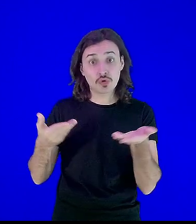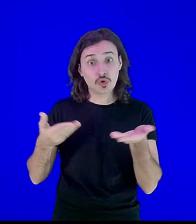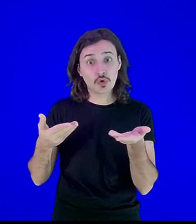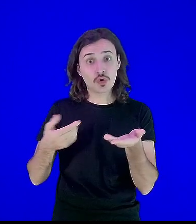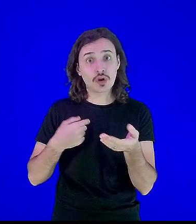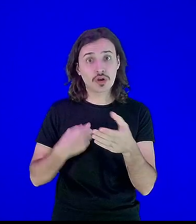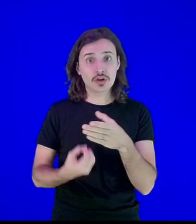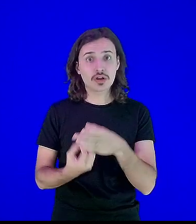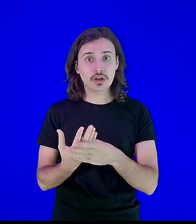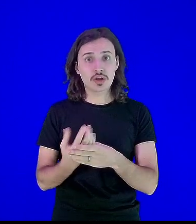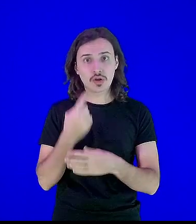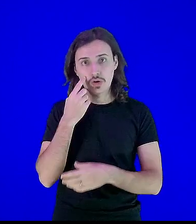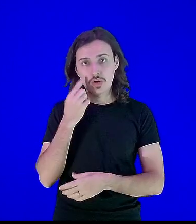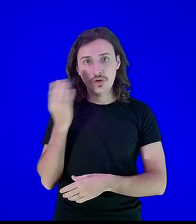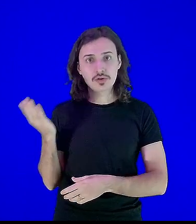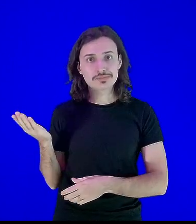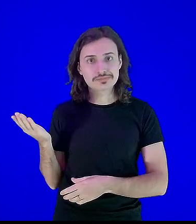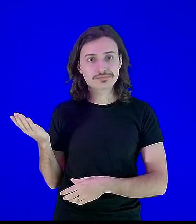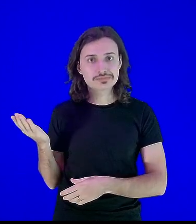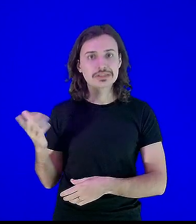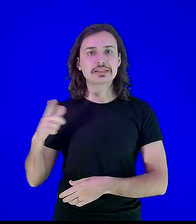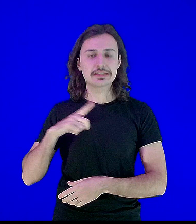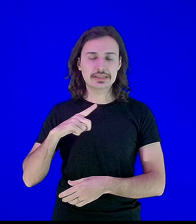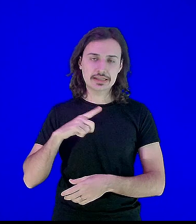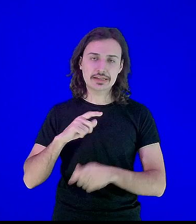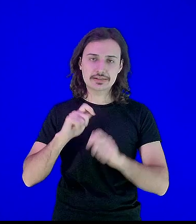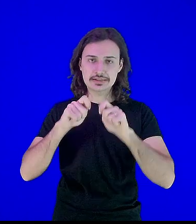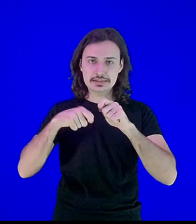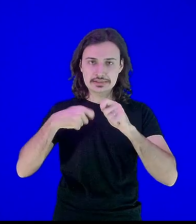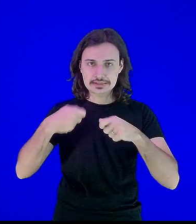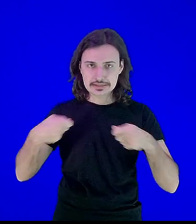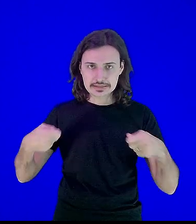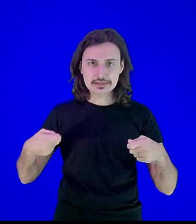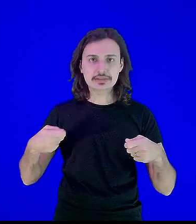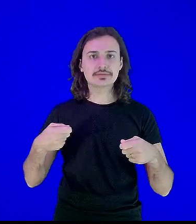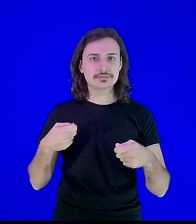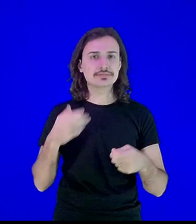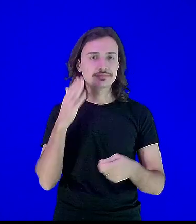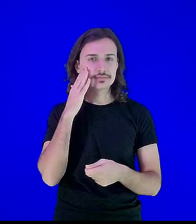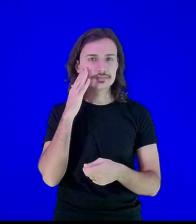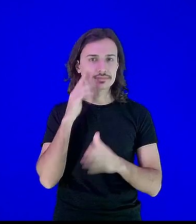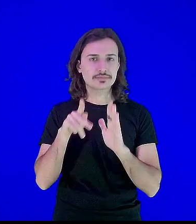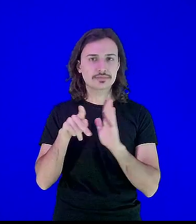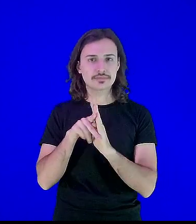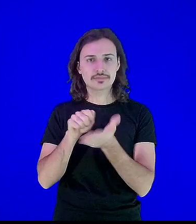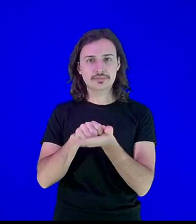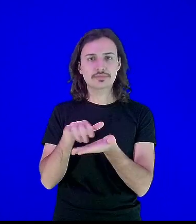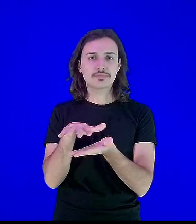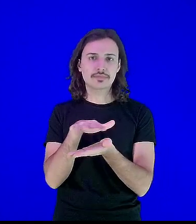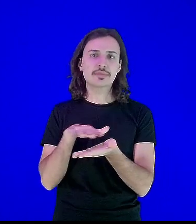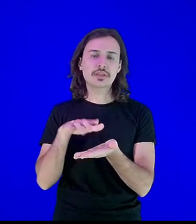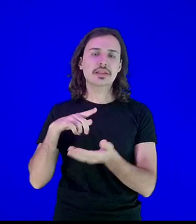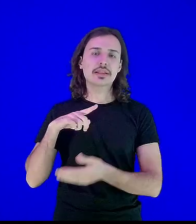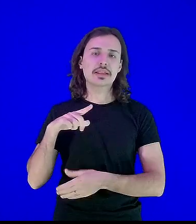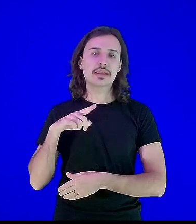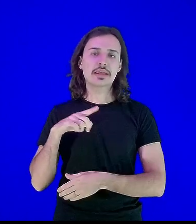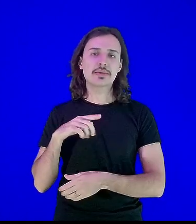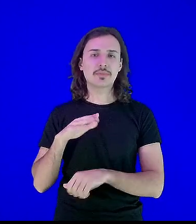these are the signs I pasted there as Formal SignWriting or FSW